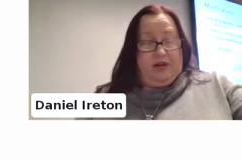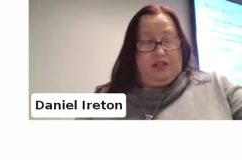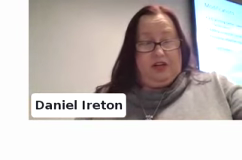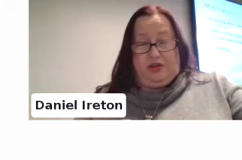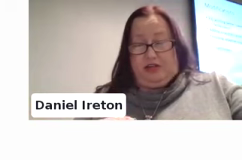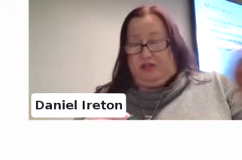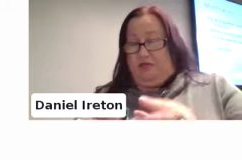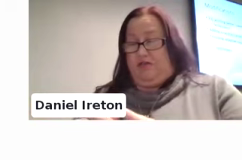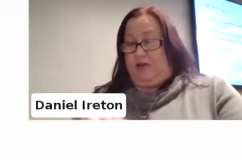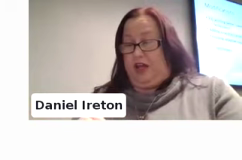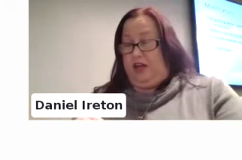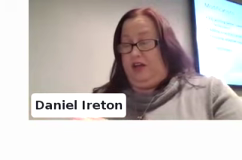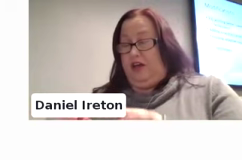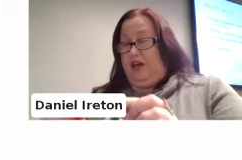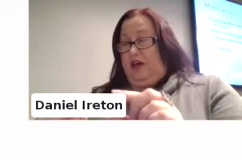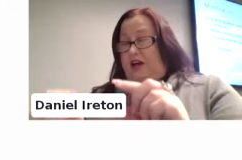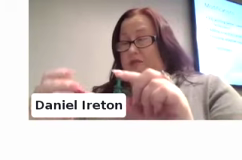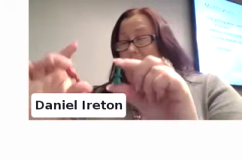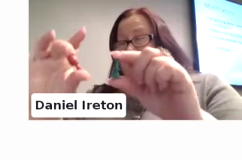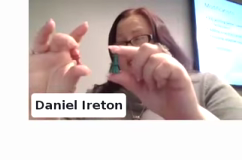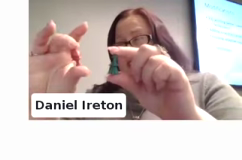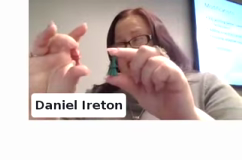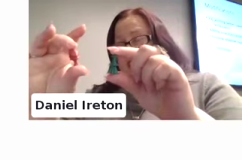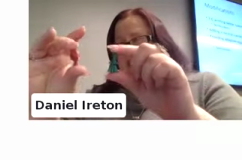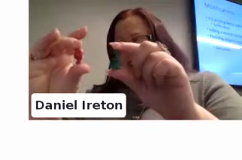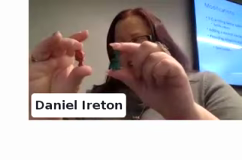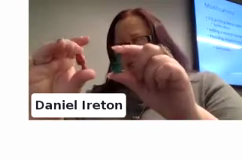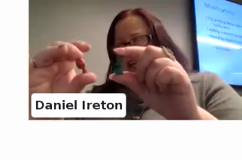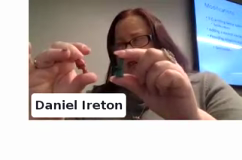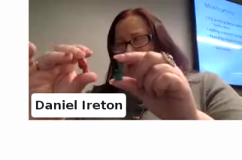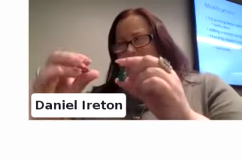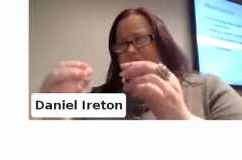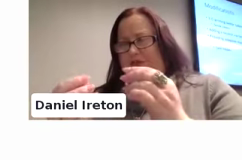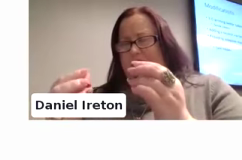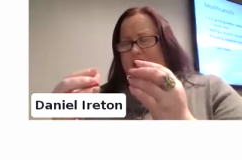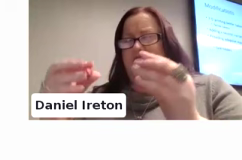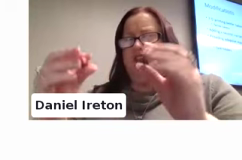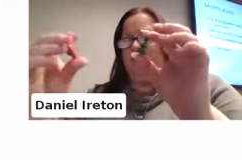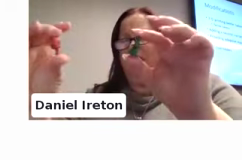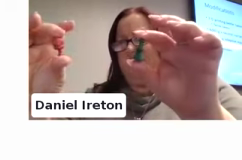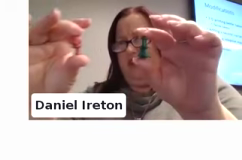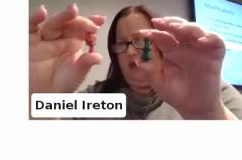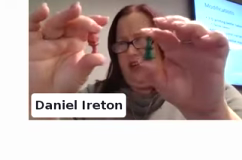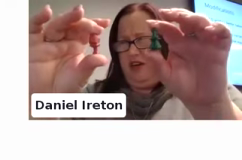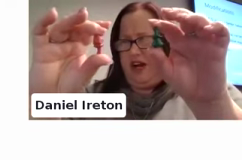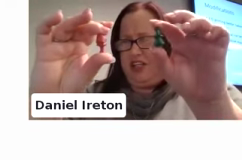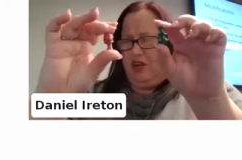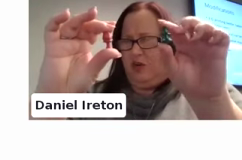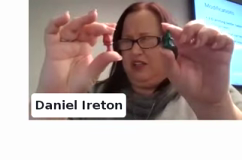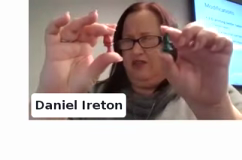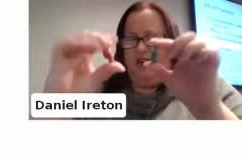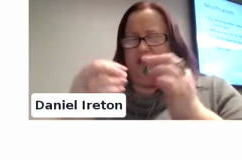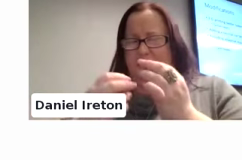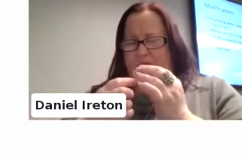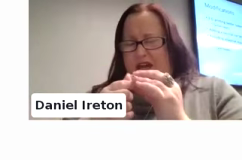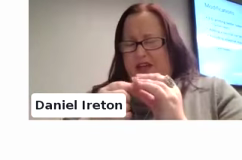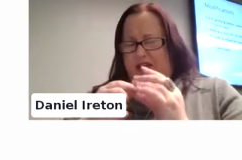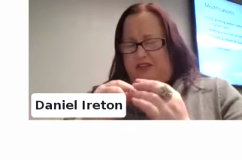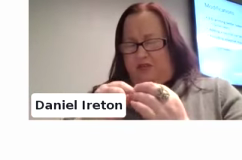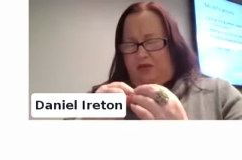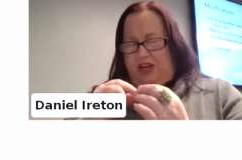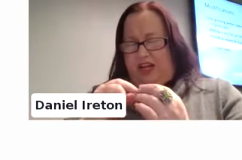You also couldn't feel any differences.